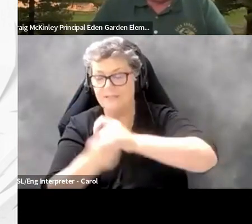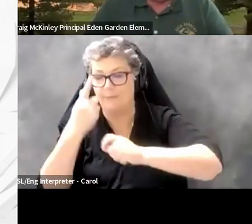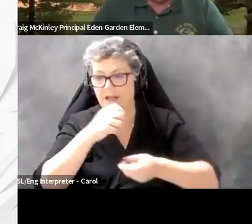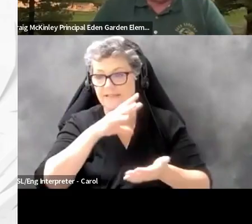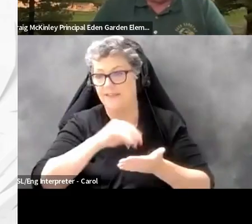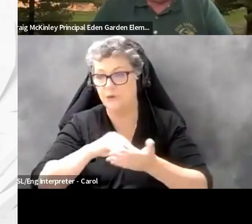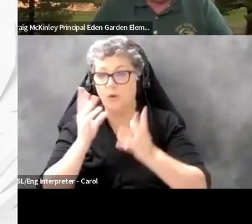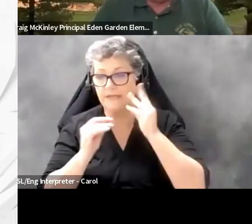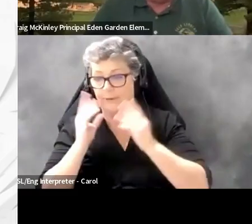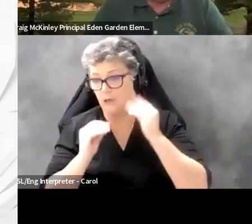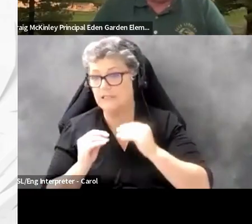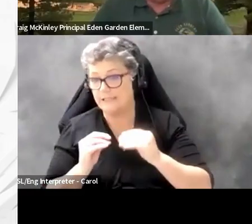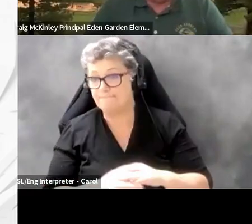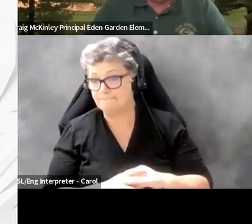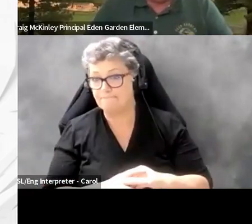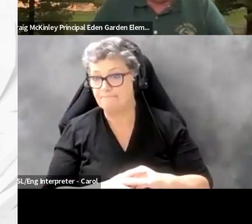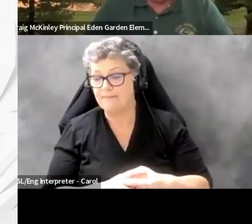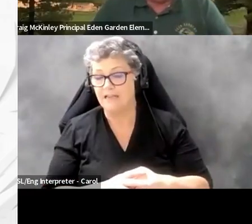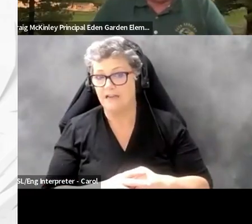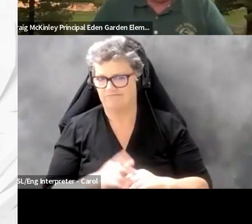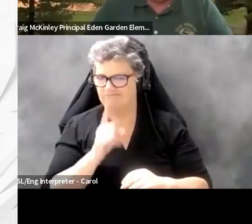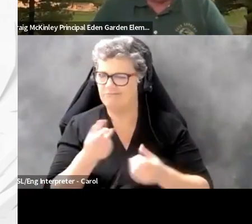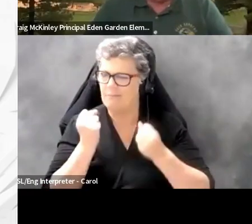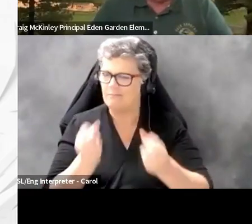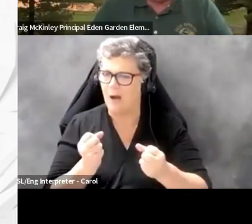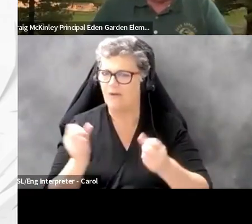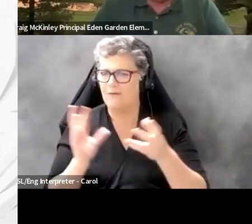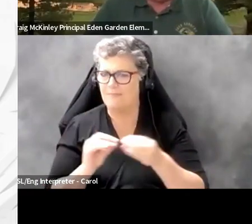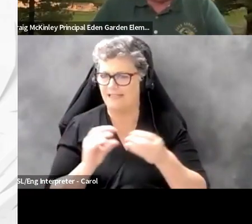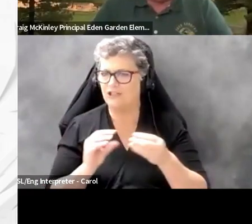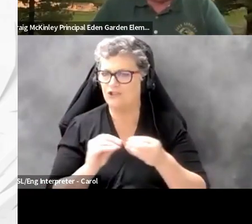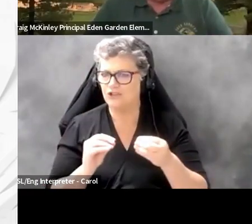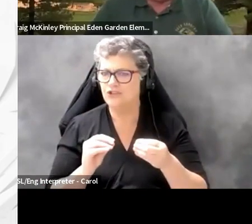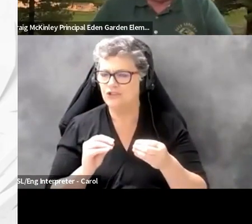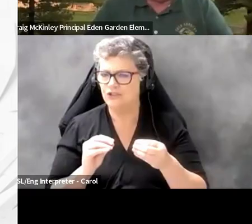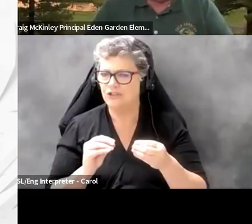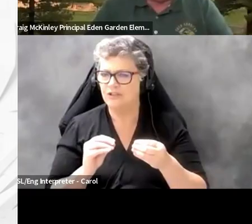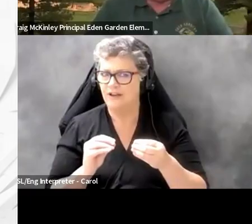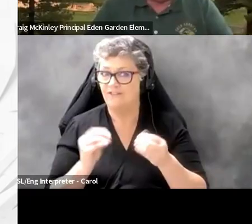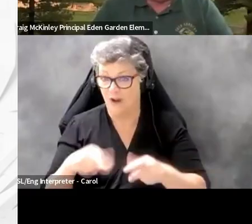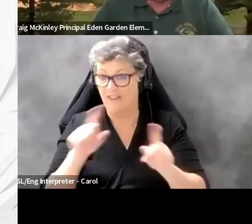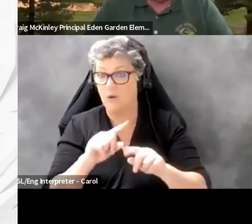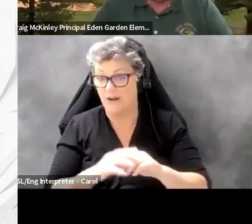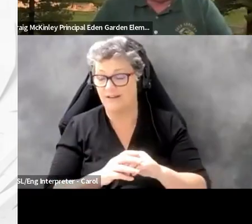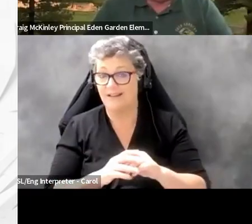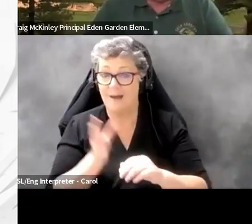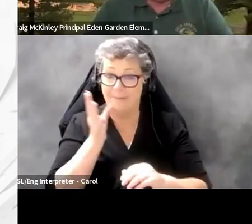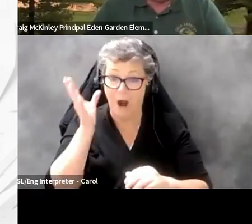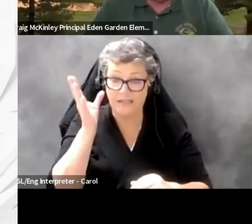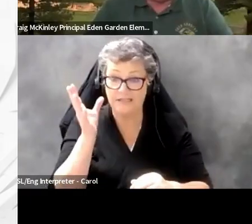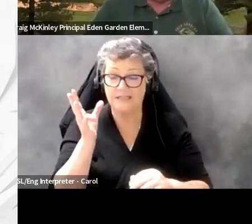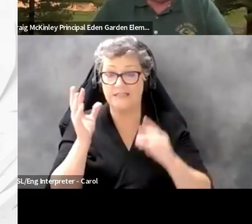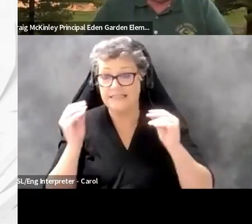experiences. And I think that's a really powerful message to everybody. Right? Parents teachers